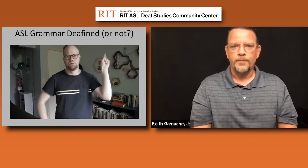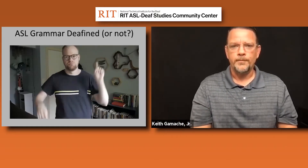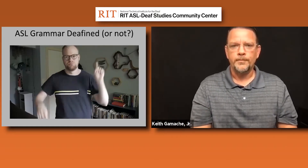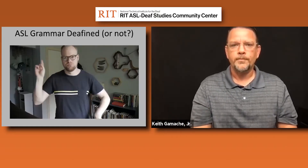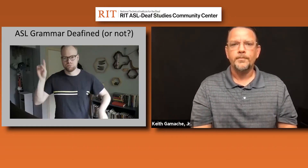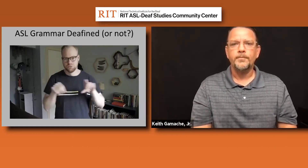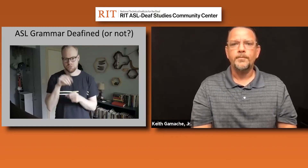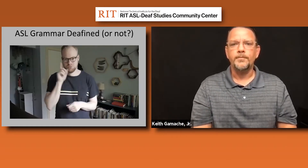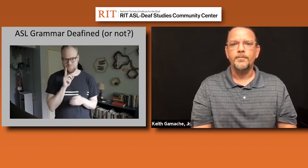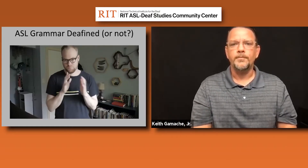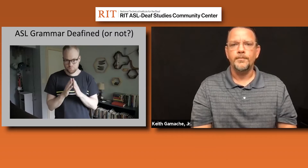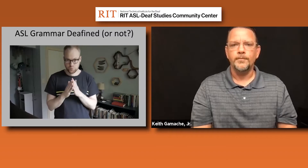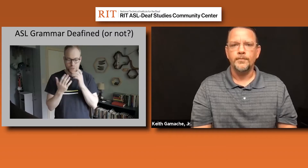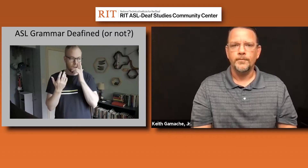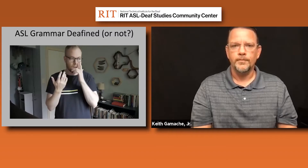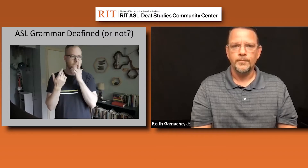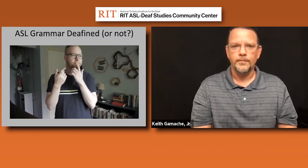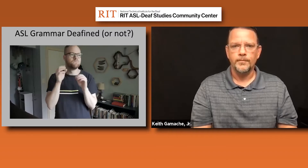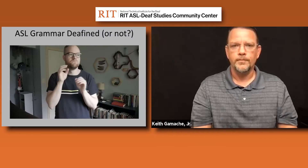Sign language grammar is varied.